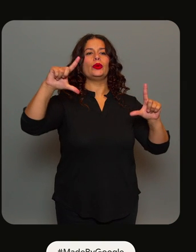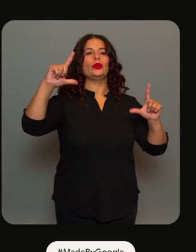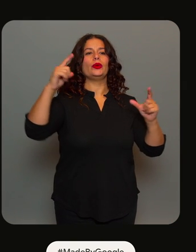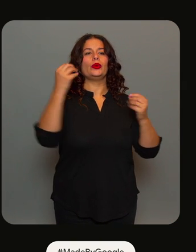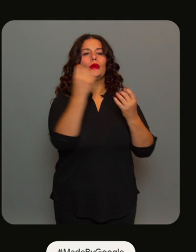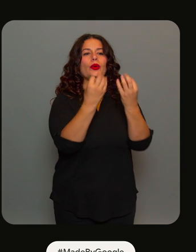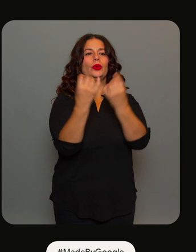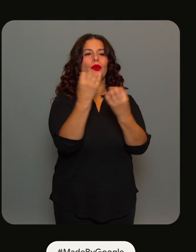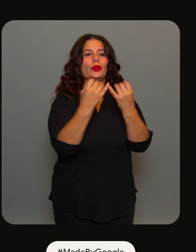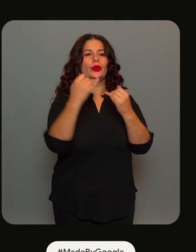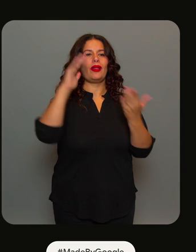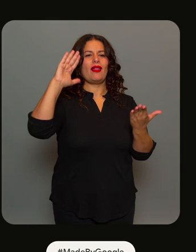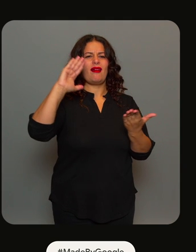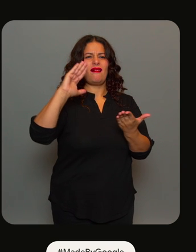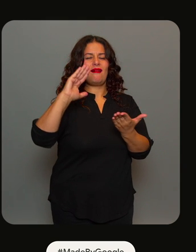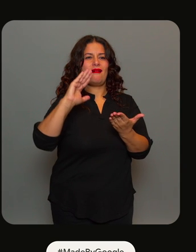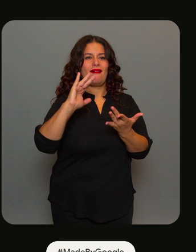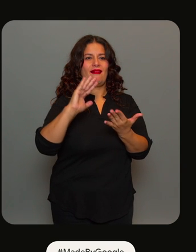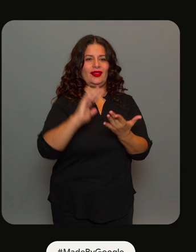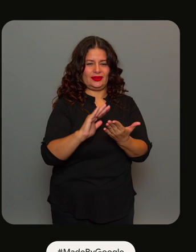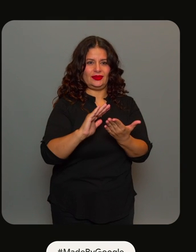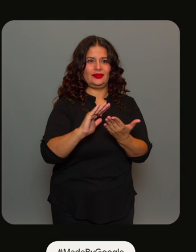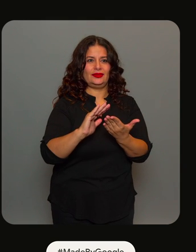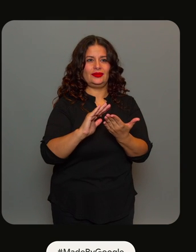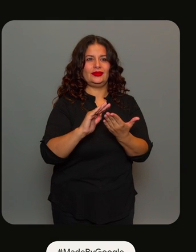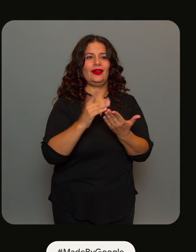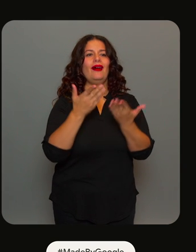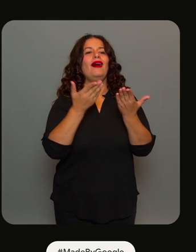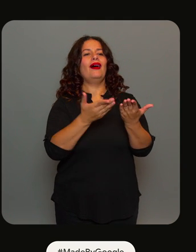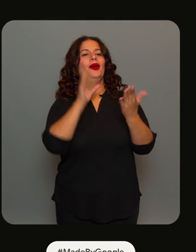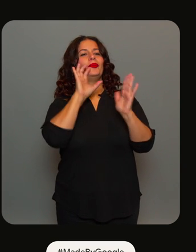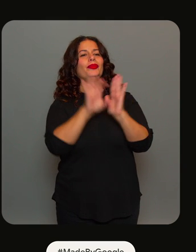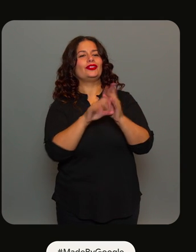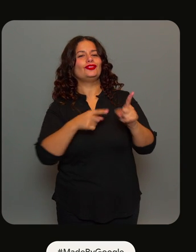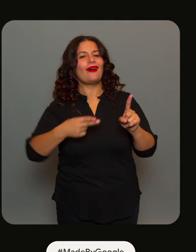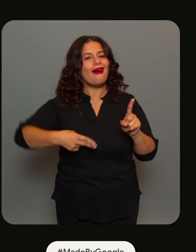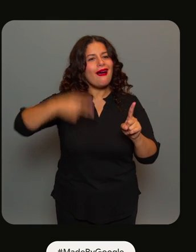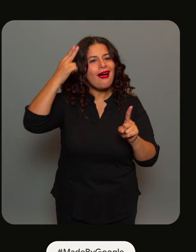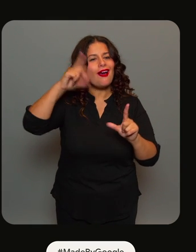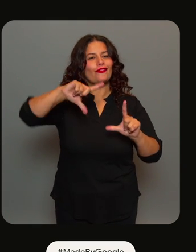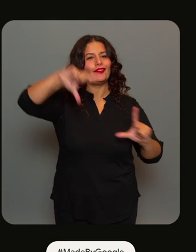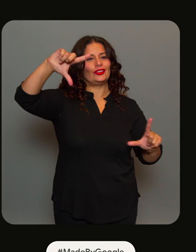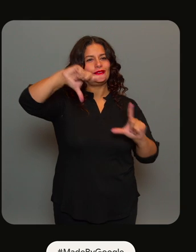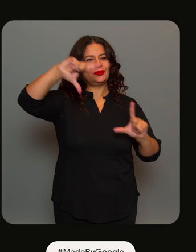and merges a burst of frames, giving you high resolution and low noise.